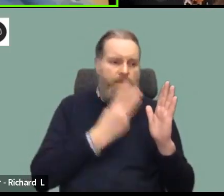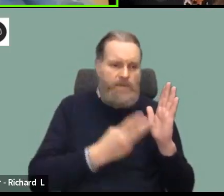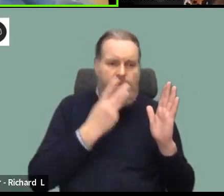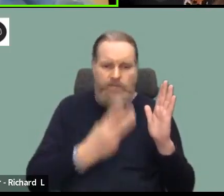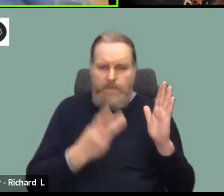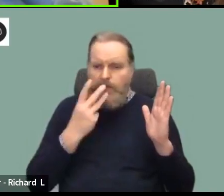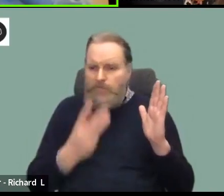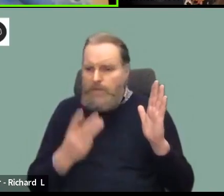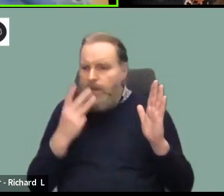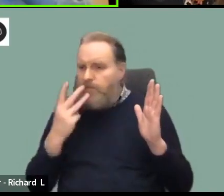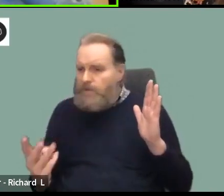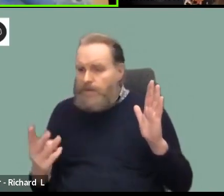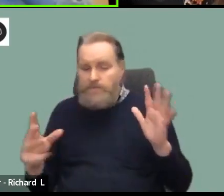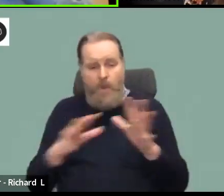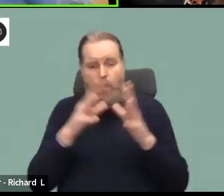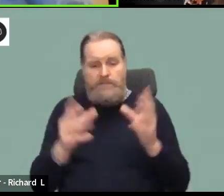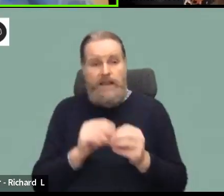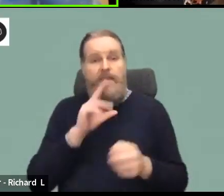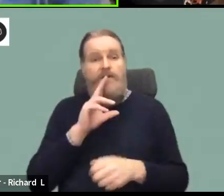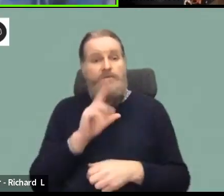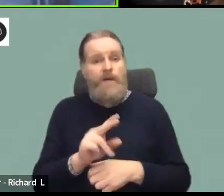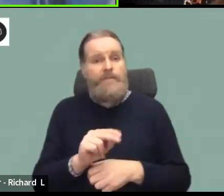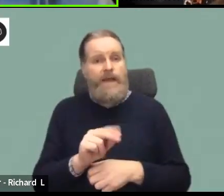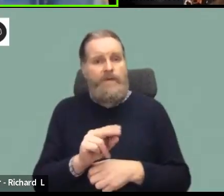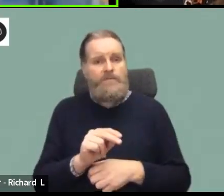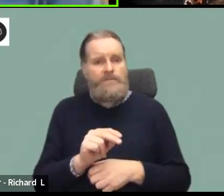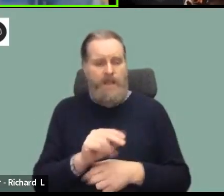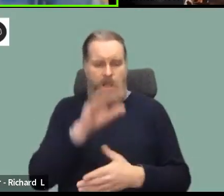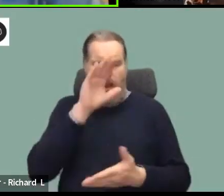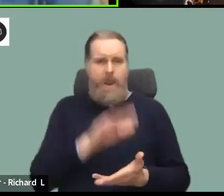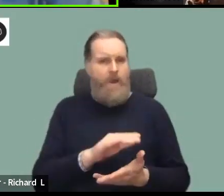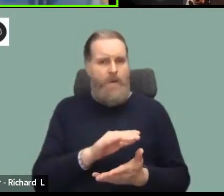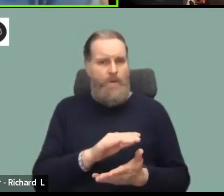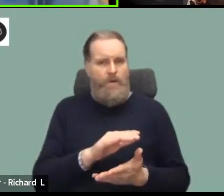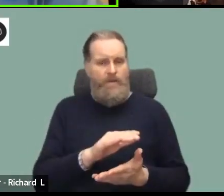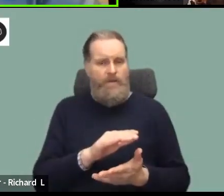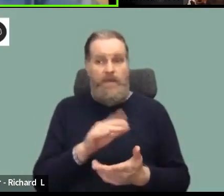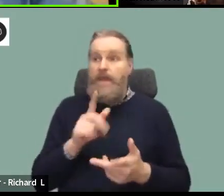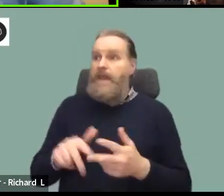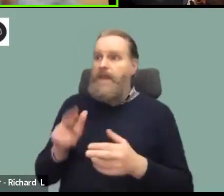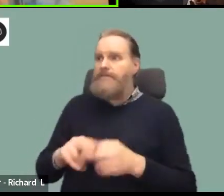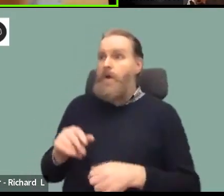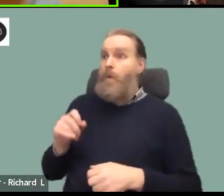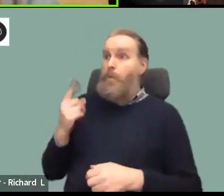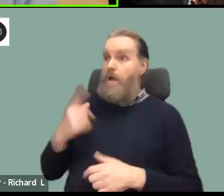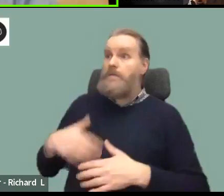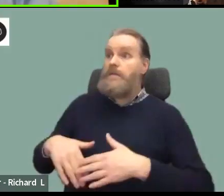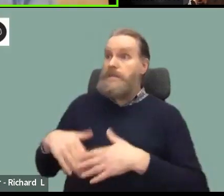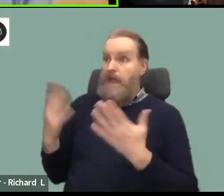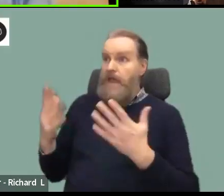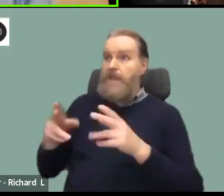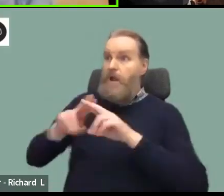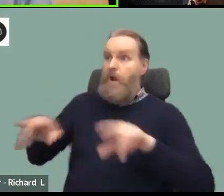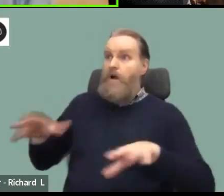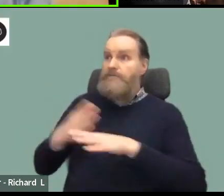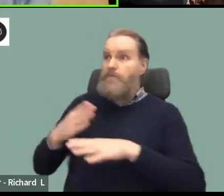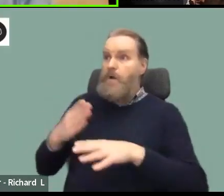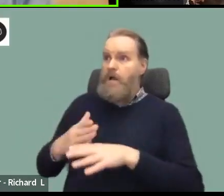of money. that people would be asked to contribute would be asked to contribute. Then if would be asked to contribute. Then if for example we've already called one day strike